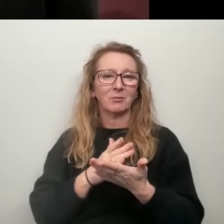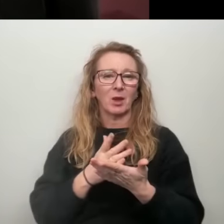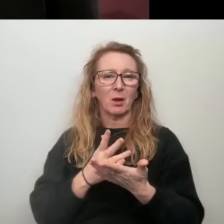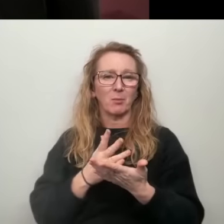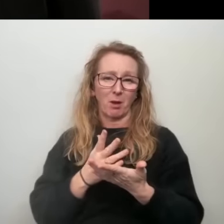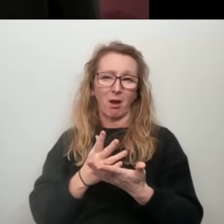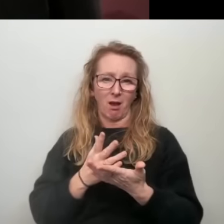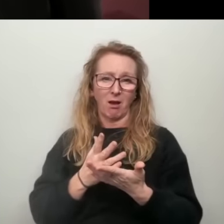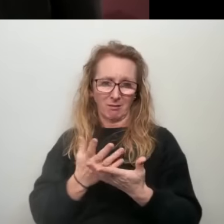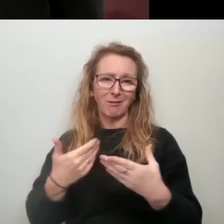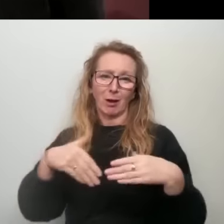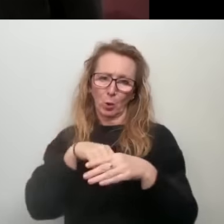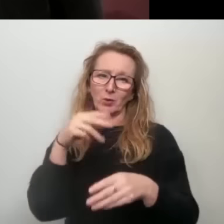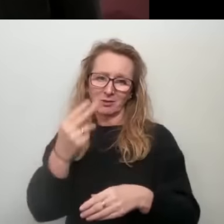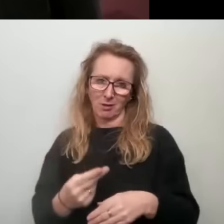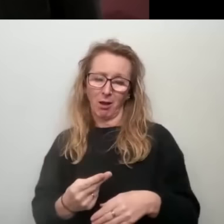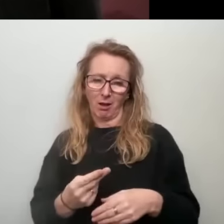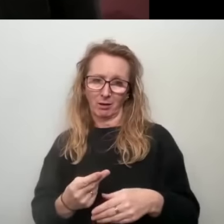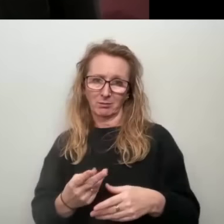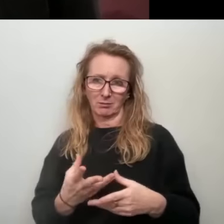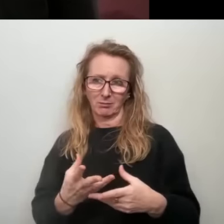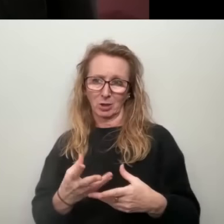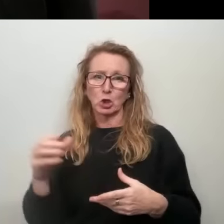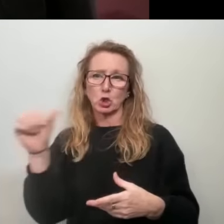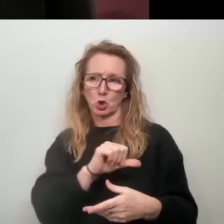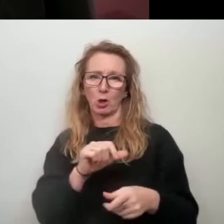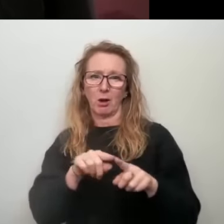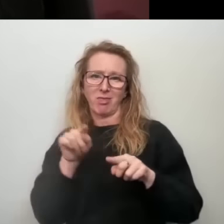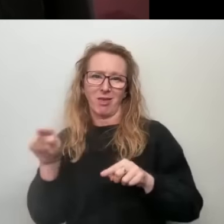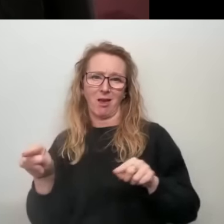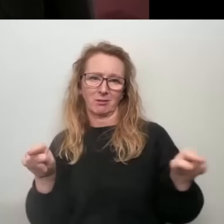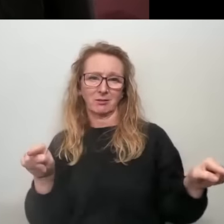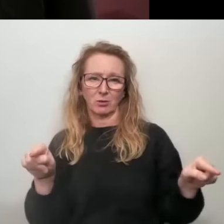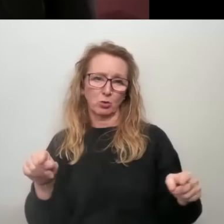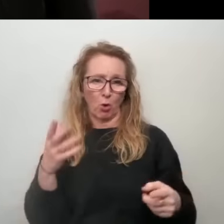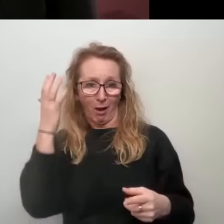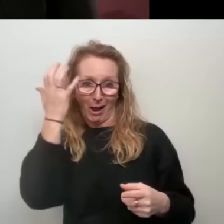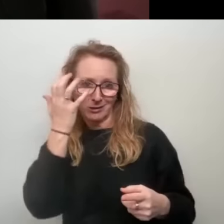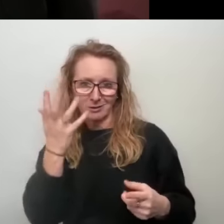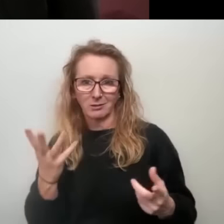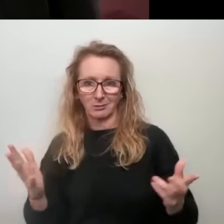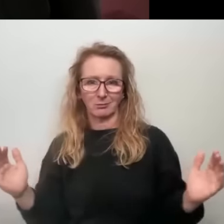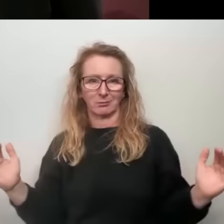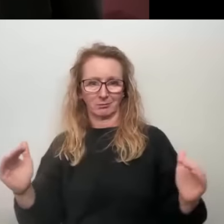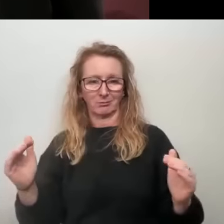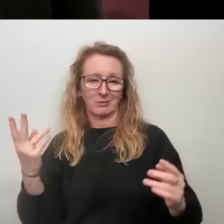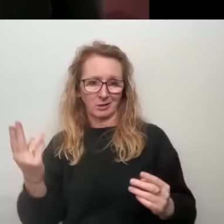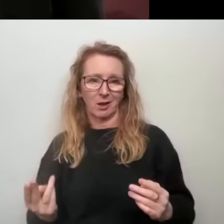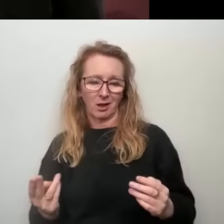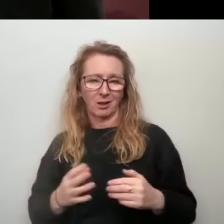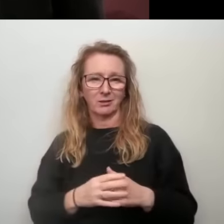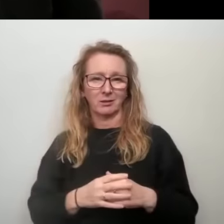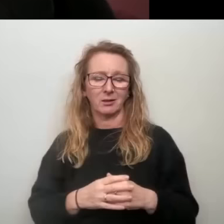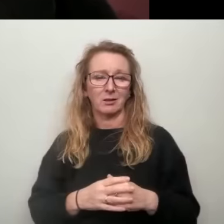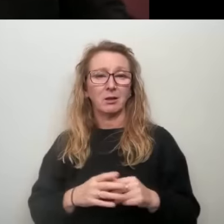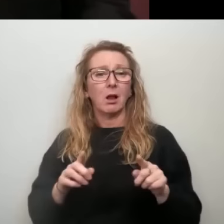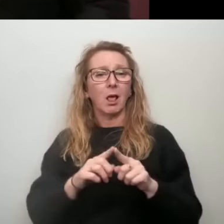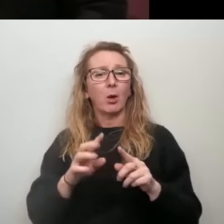and we see that shape, that form, you know, in the earliest depictions of the bridge, such as in the William Williams painting.